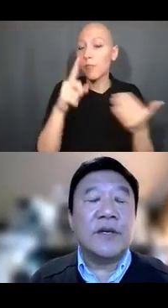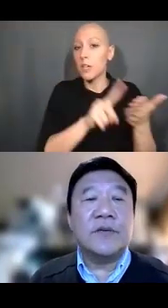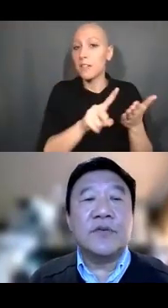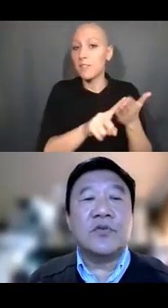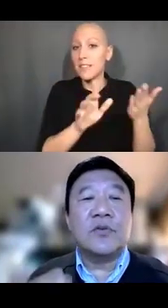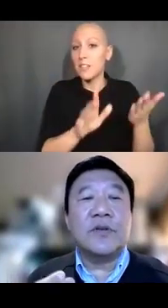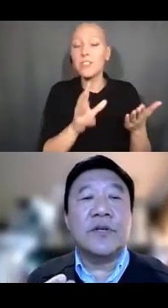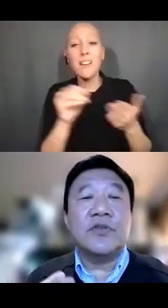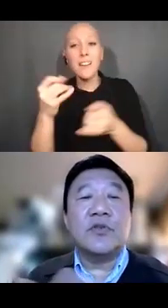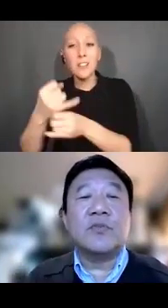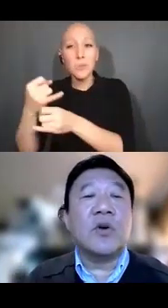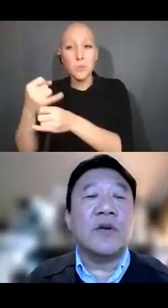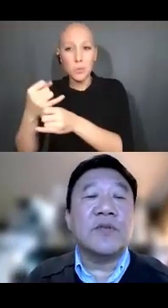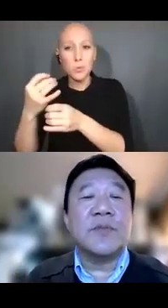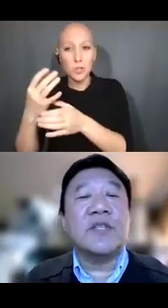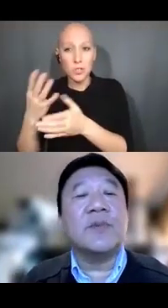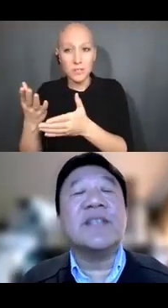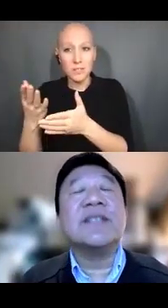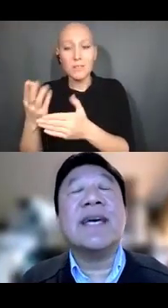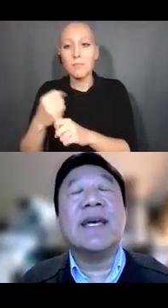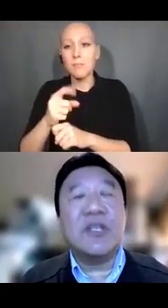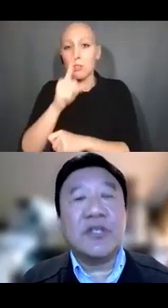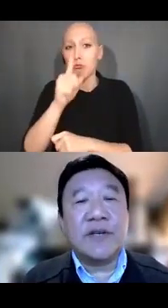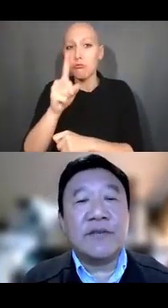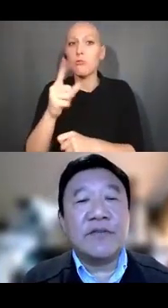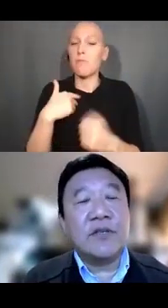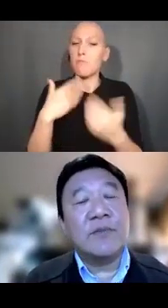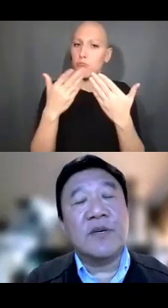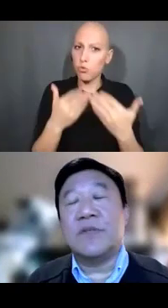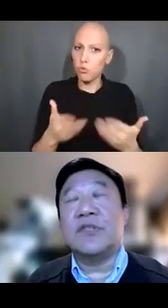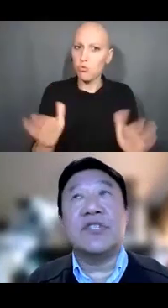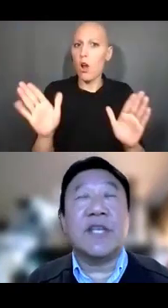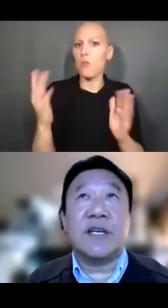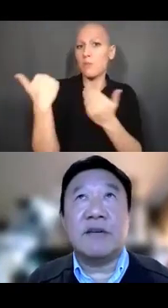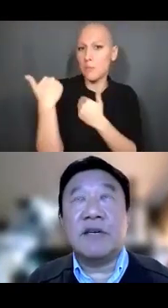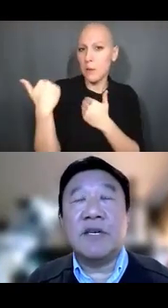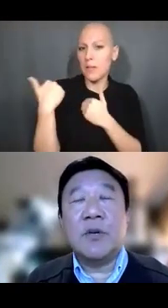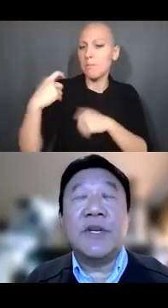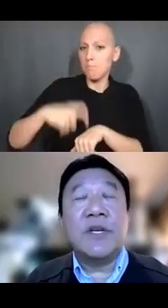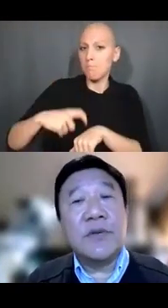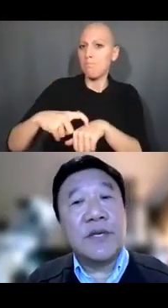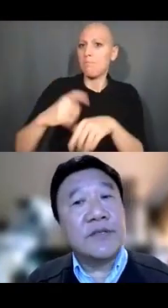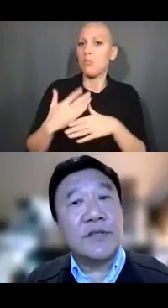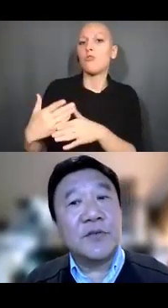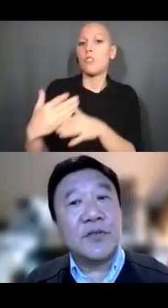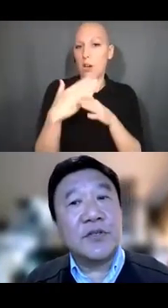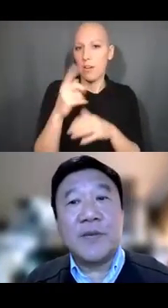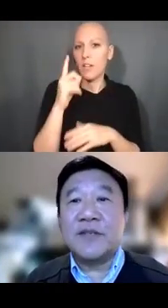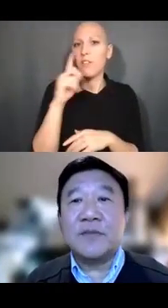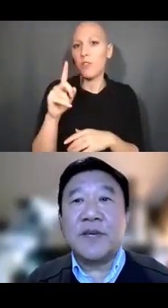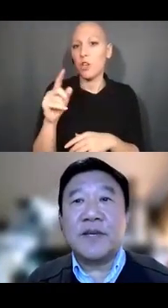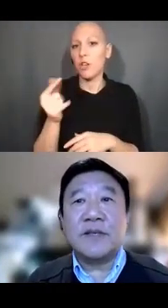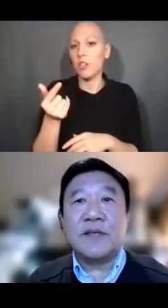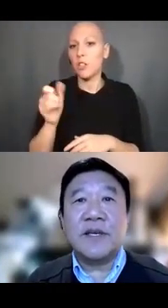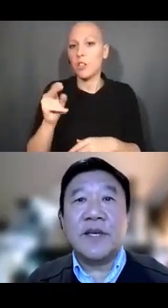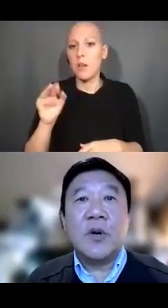to ensure broad, responsible and timely sharing of genomic research data. We note institutions because basically